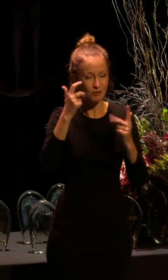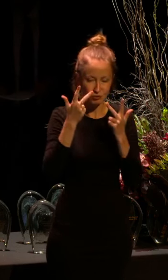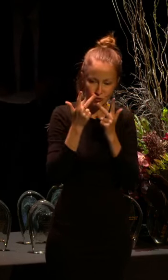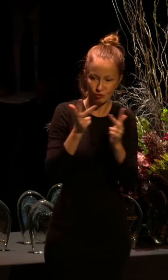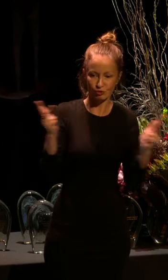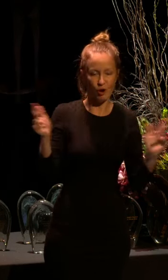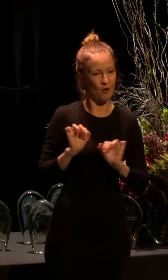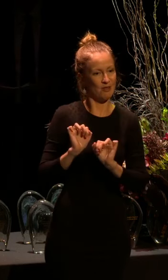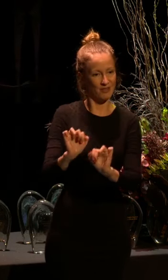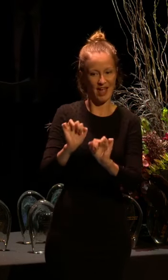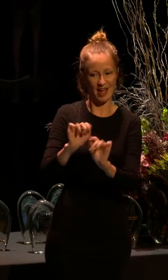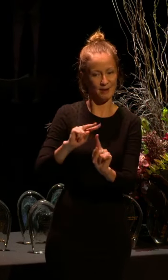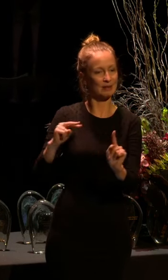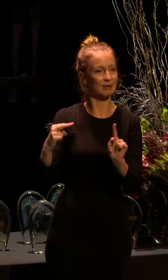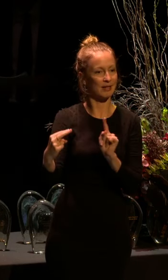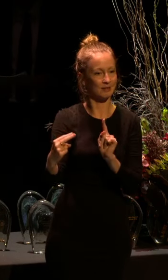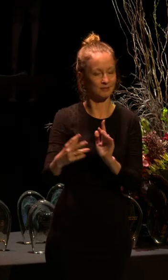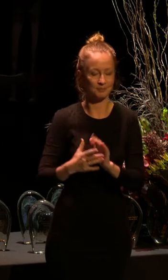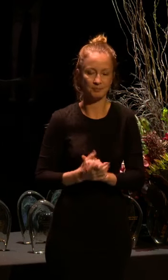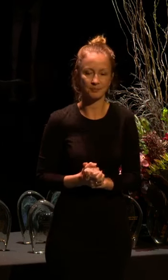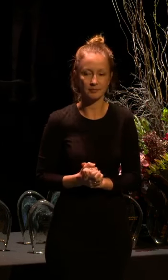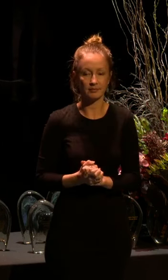But of course, to have an impact, they have to do more than that.